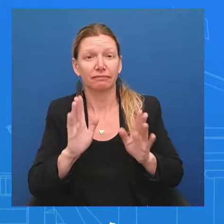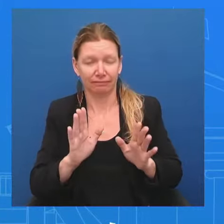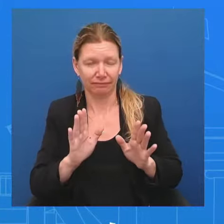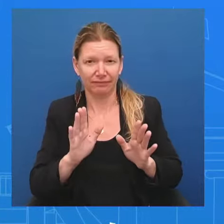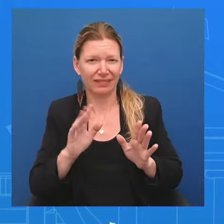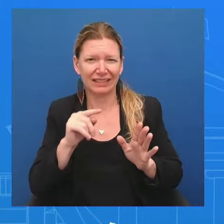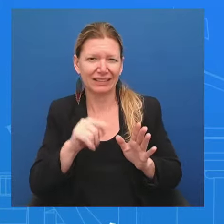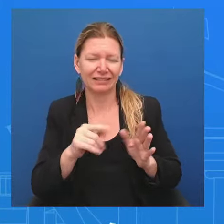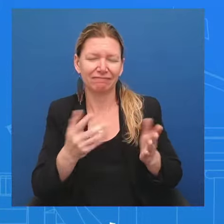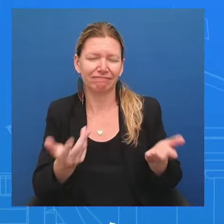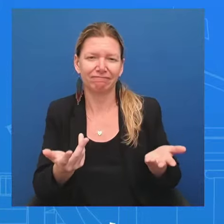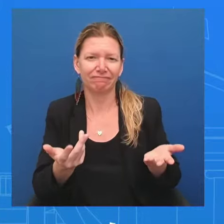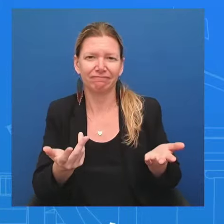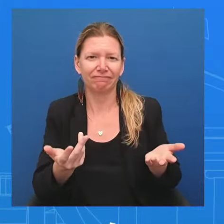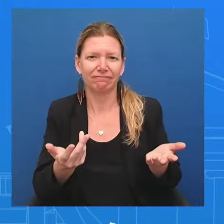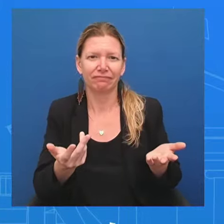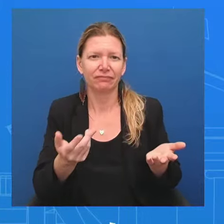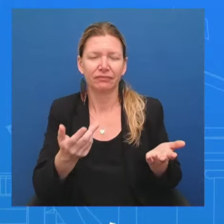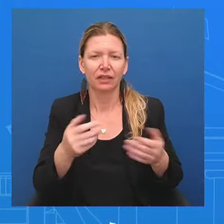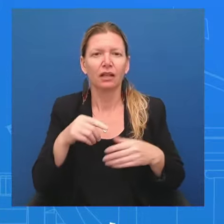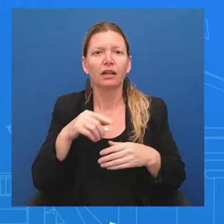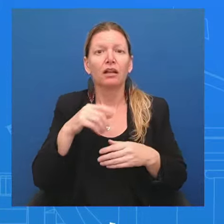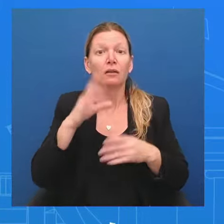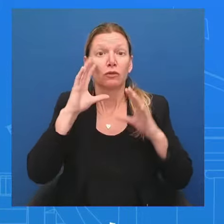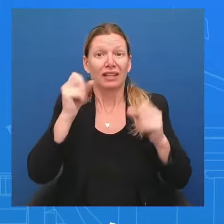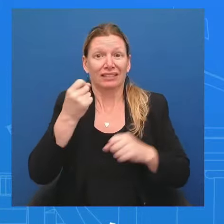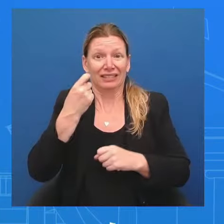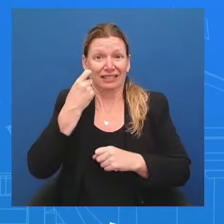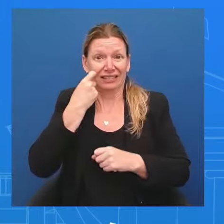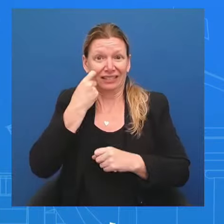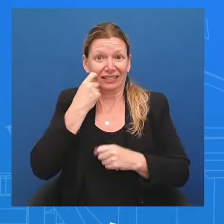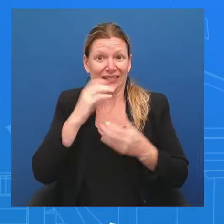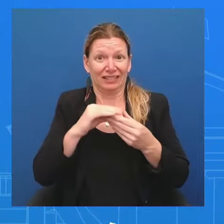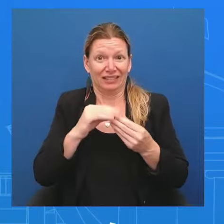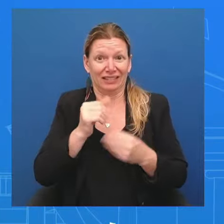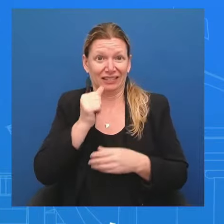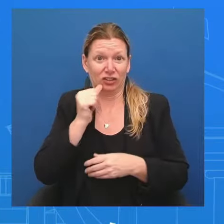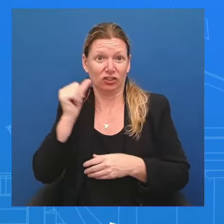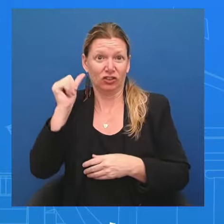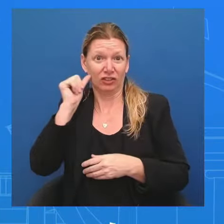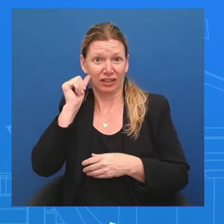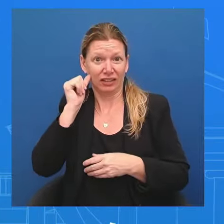during his memorial, I think impactful, powerful Memorial Day address where he talked about,